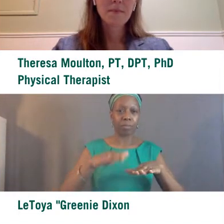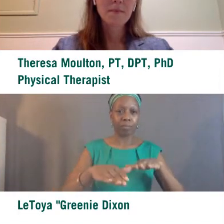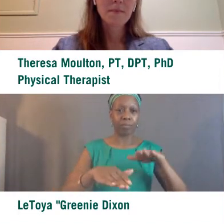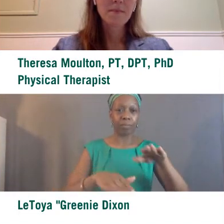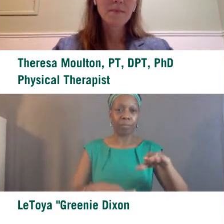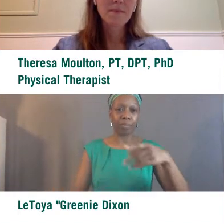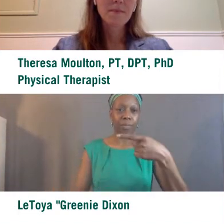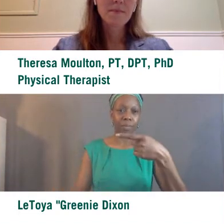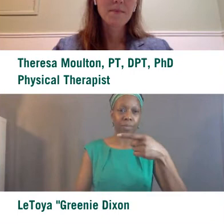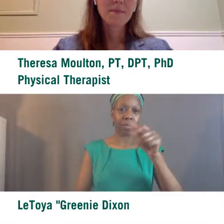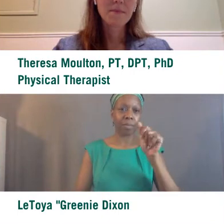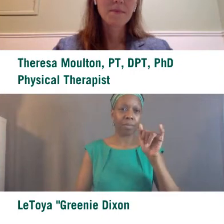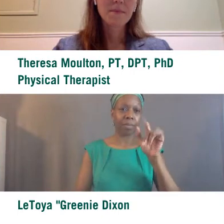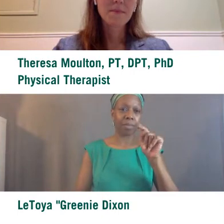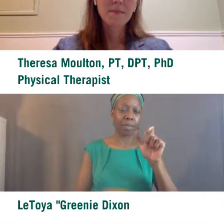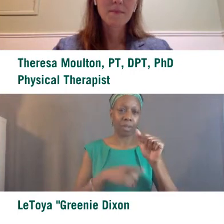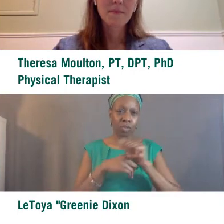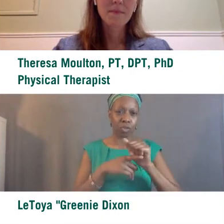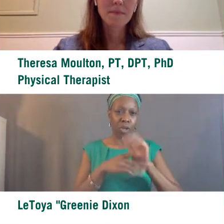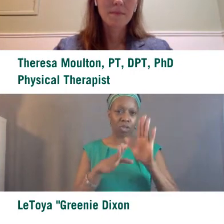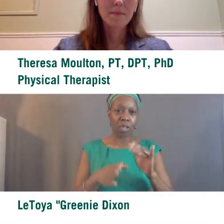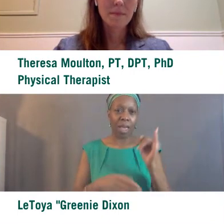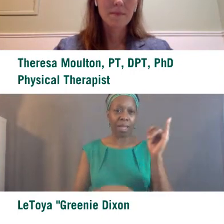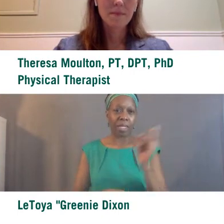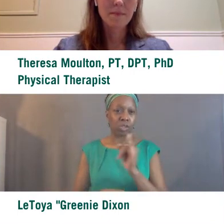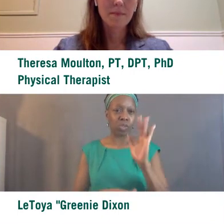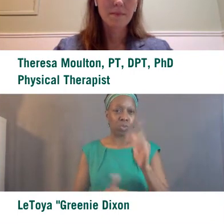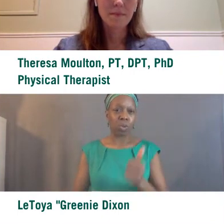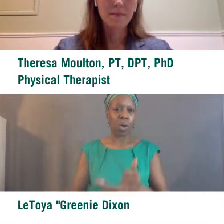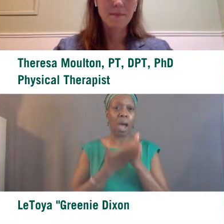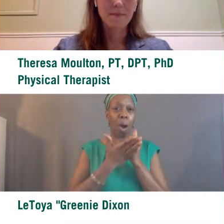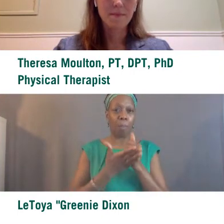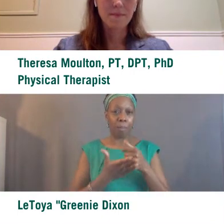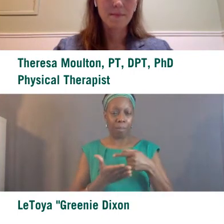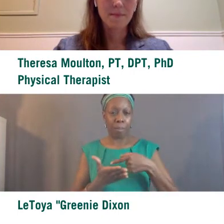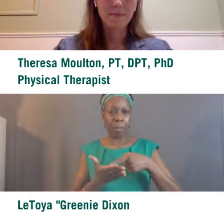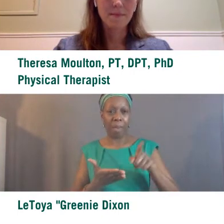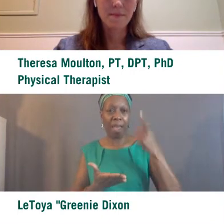And then also as Theresa kind of mentioned in her slides